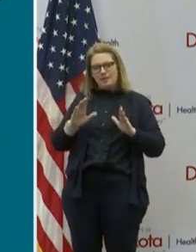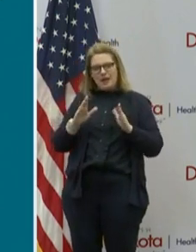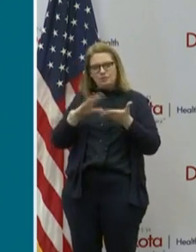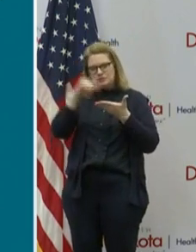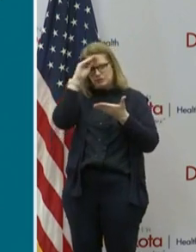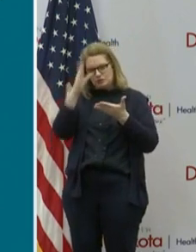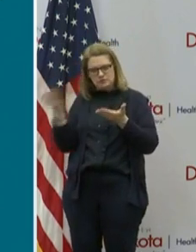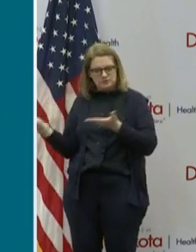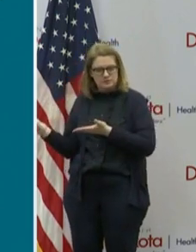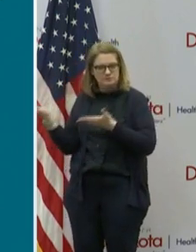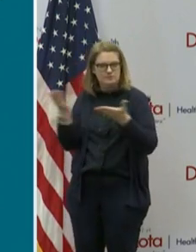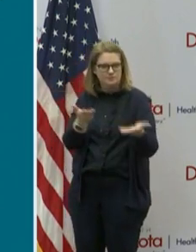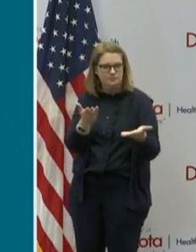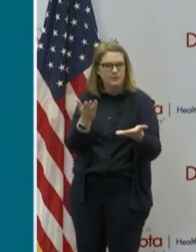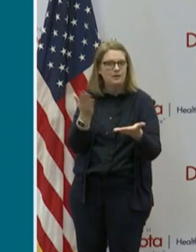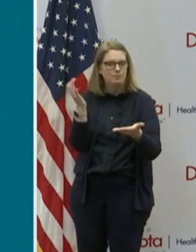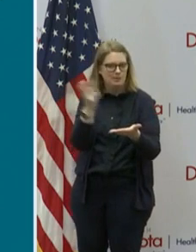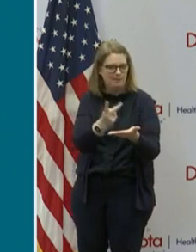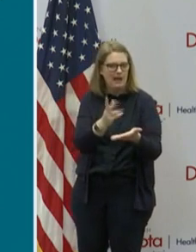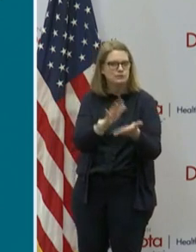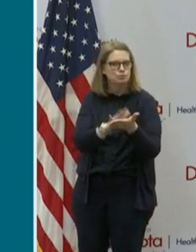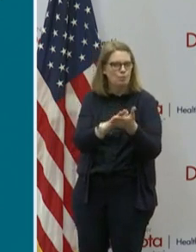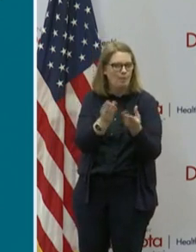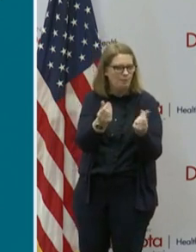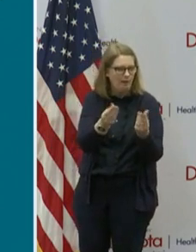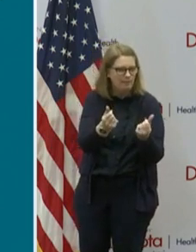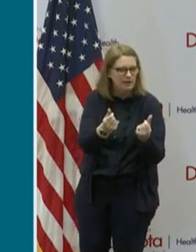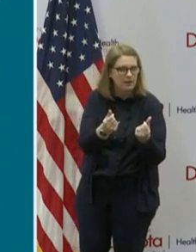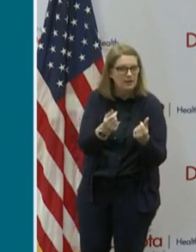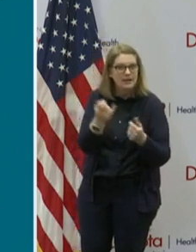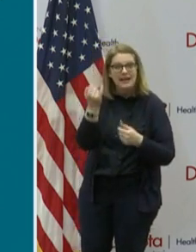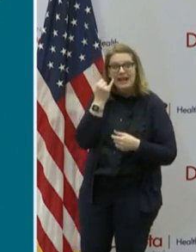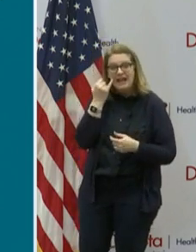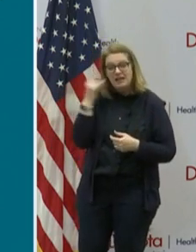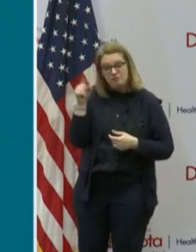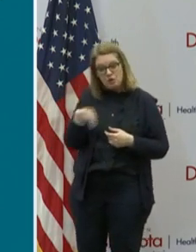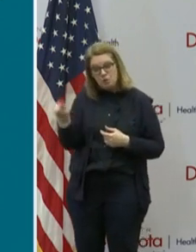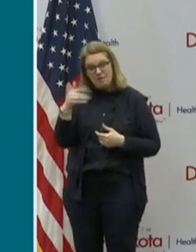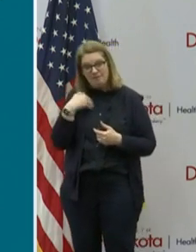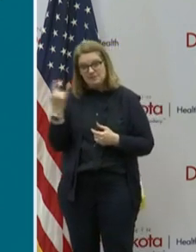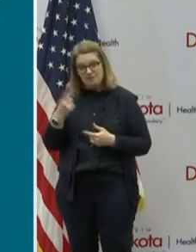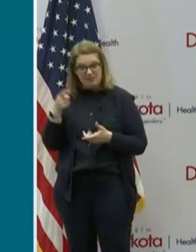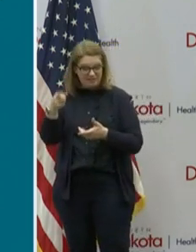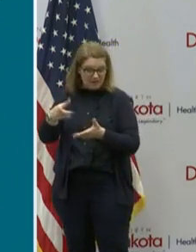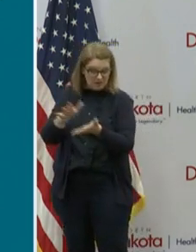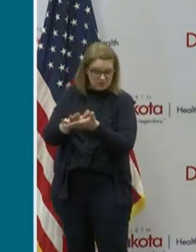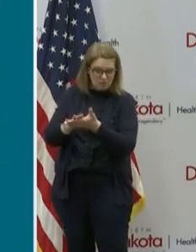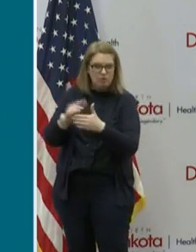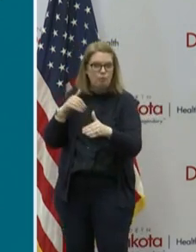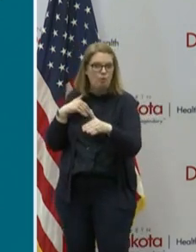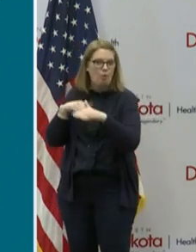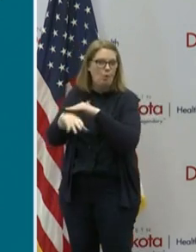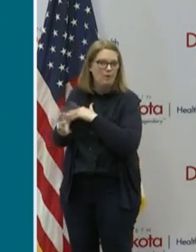30th, SCHOOL BUILDINGS MAY BE OPENED TO STUDENTS TO ALLOW STUDENTS TO RETURN SCHOOL PROPERTY IN THEIR POSSESSION AND